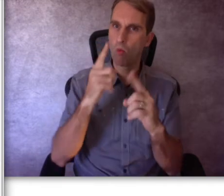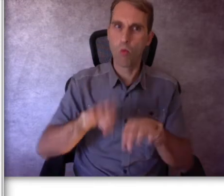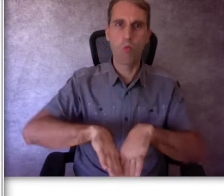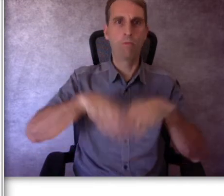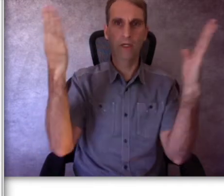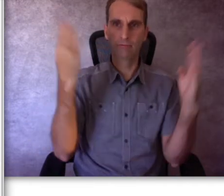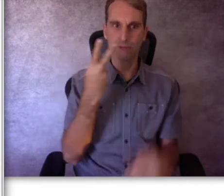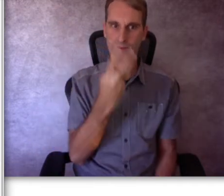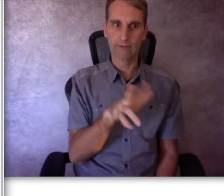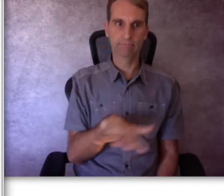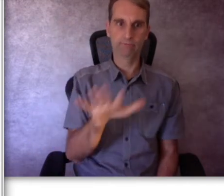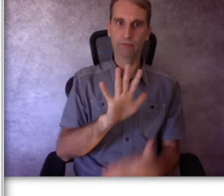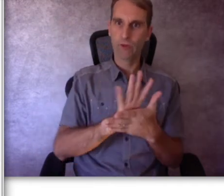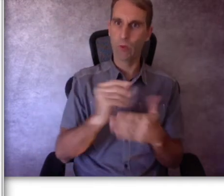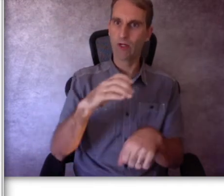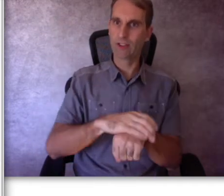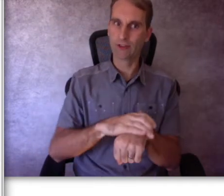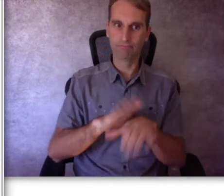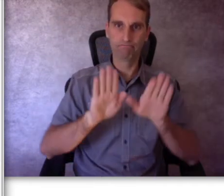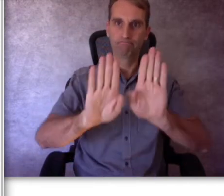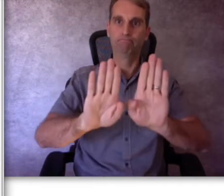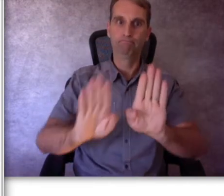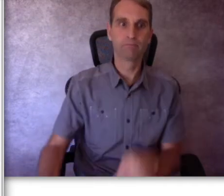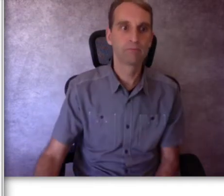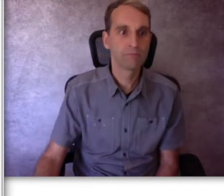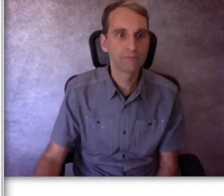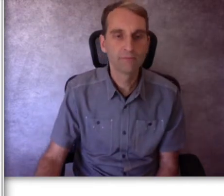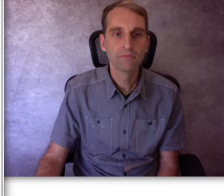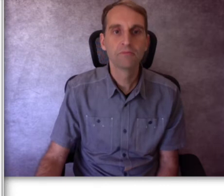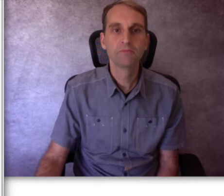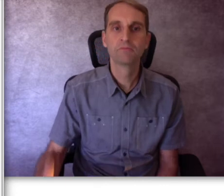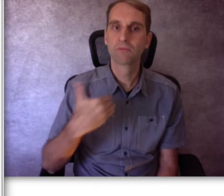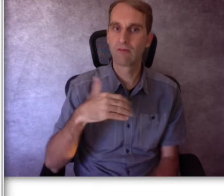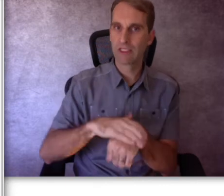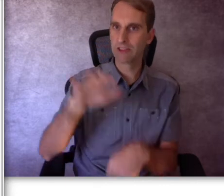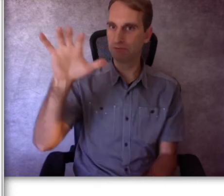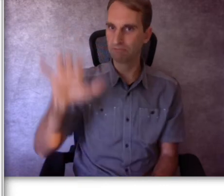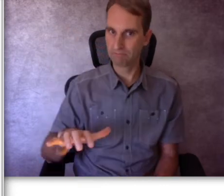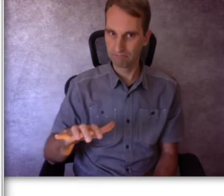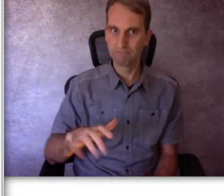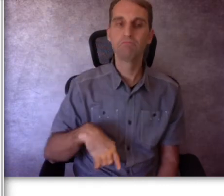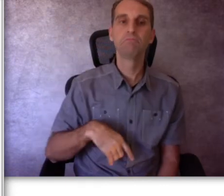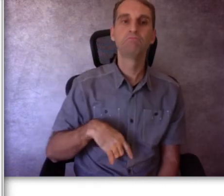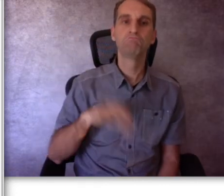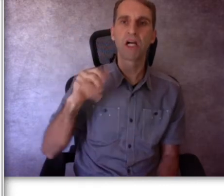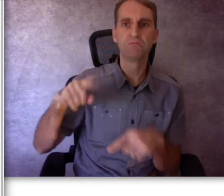Our goal was to have the video and transcript side by side. We have an English transcript.